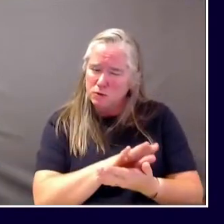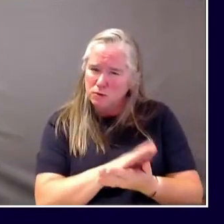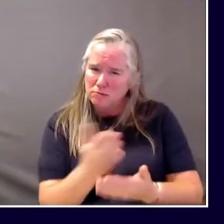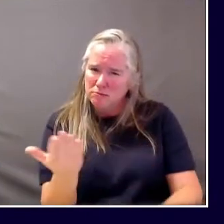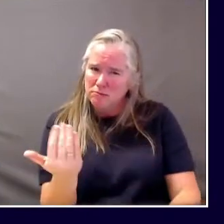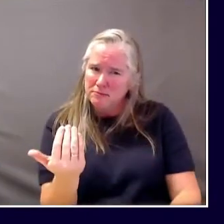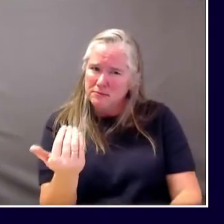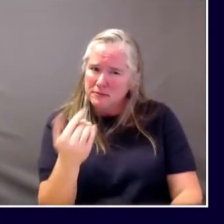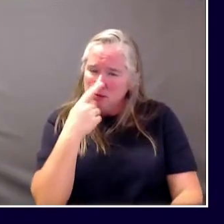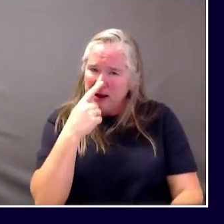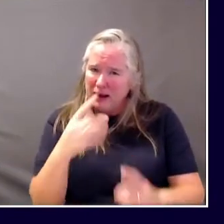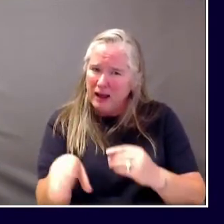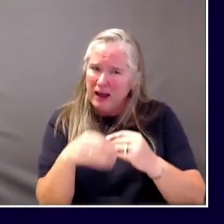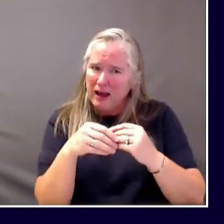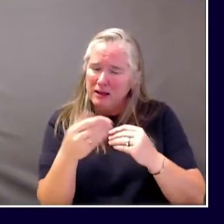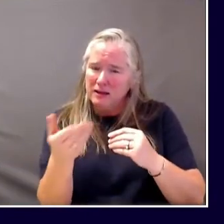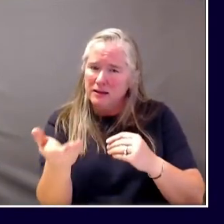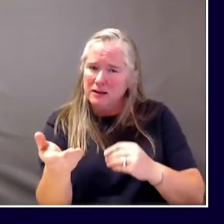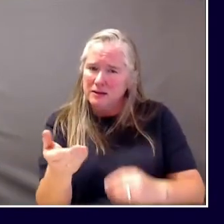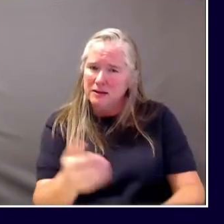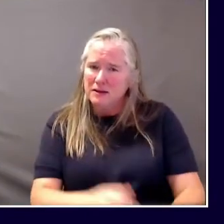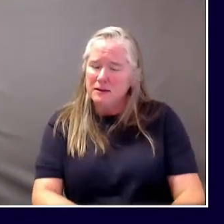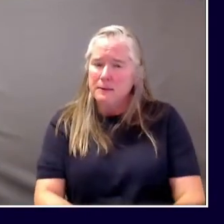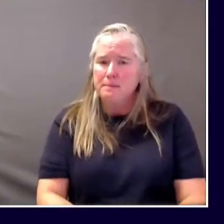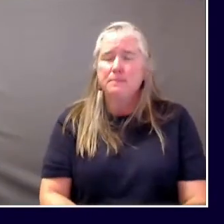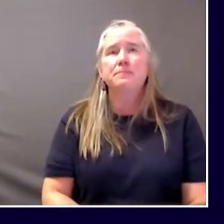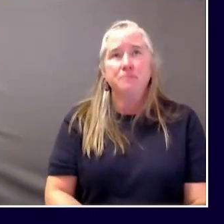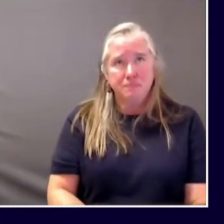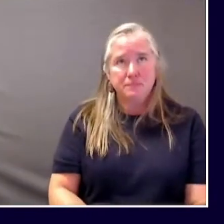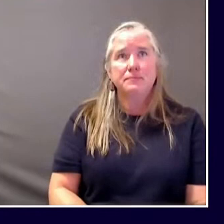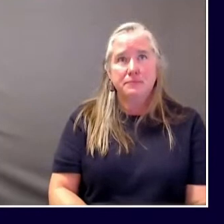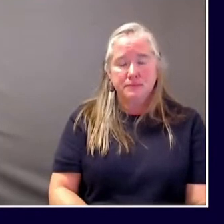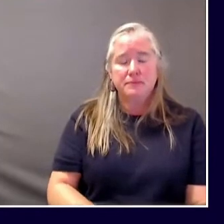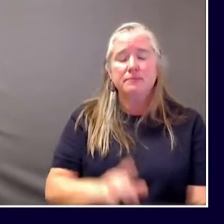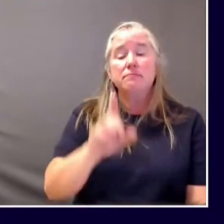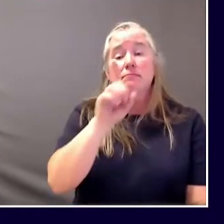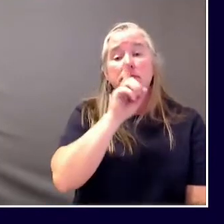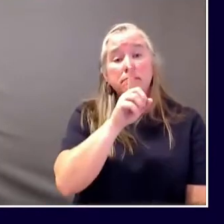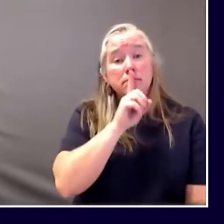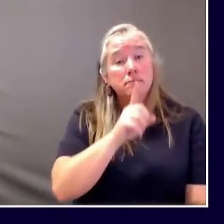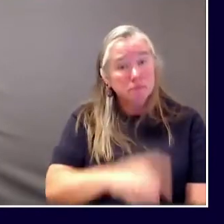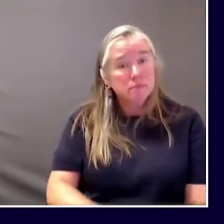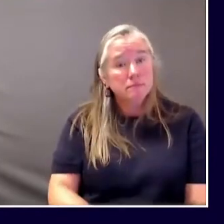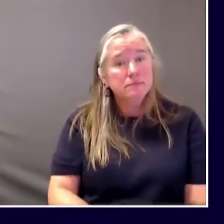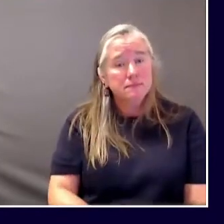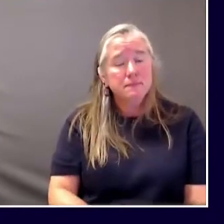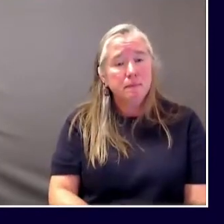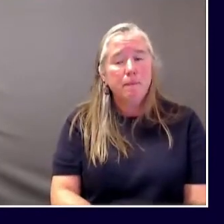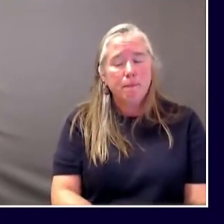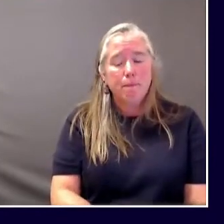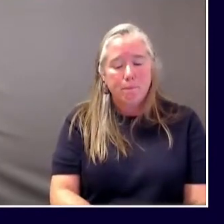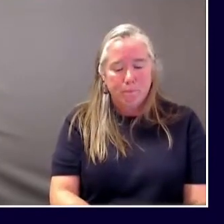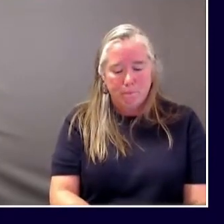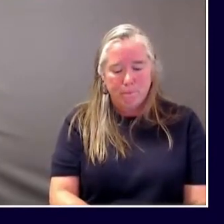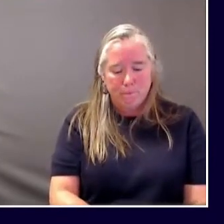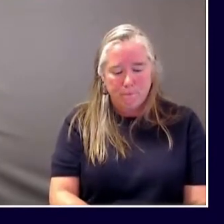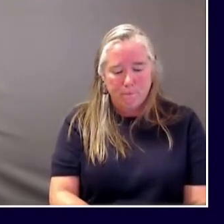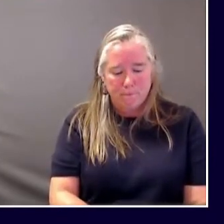sure operate on that a little bit sure sure we have in the